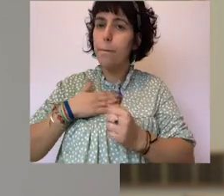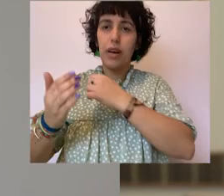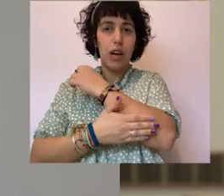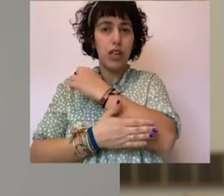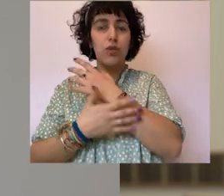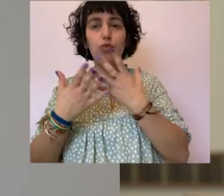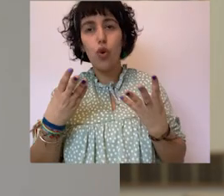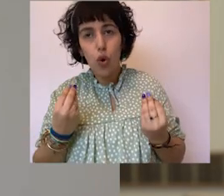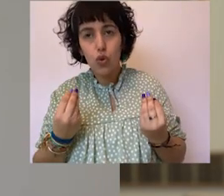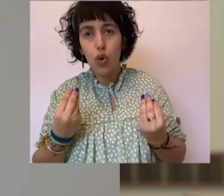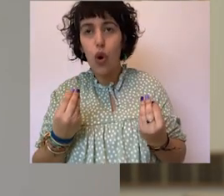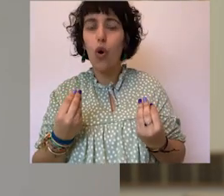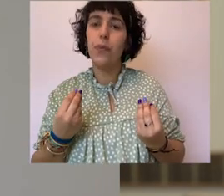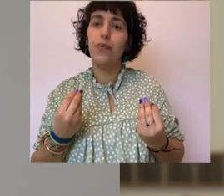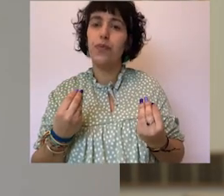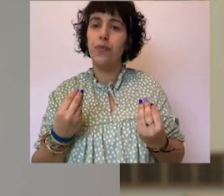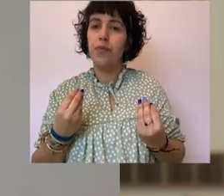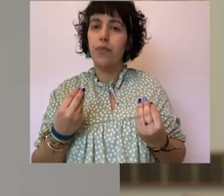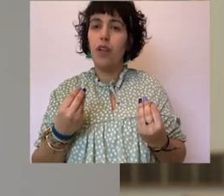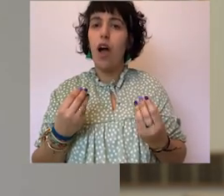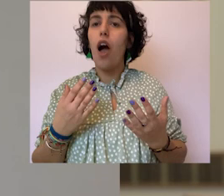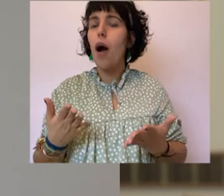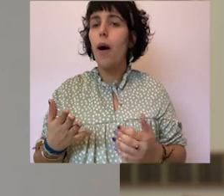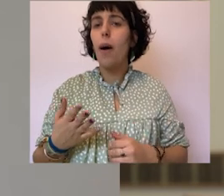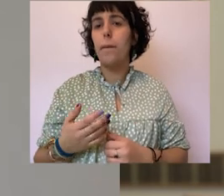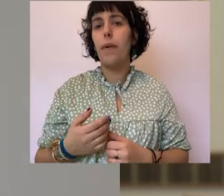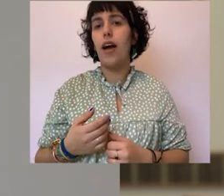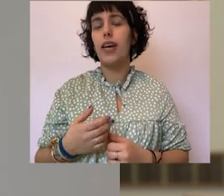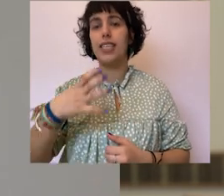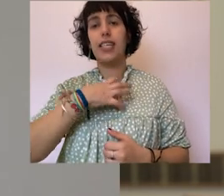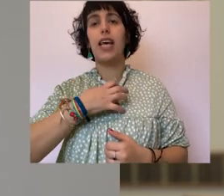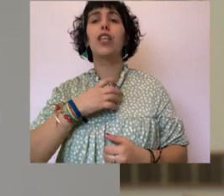But, in the first place, again to the same place from that childhood, within itself